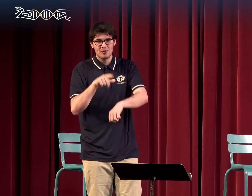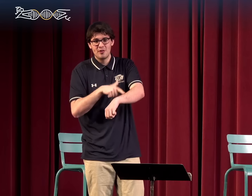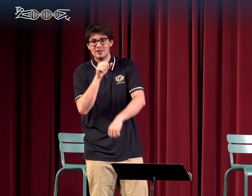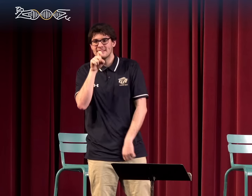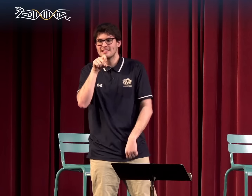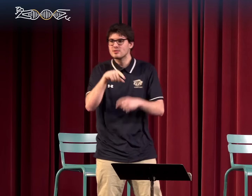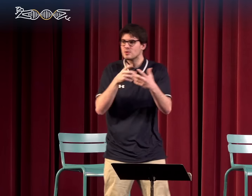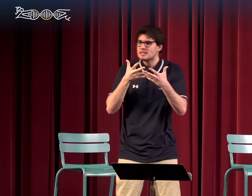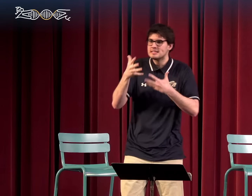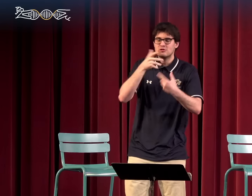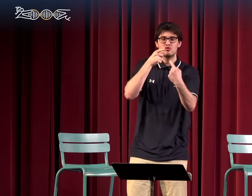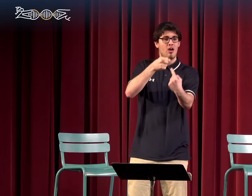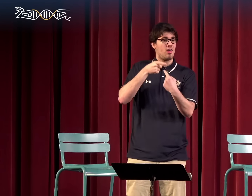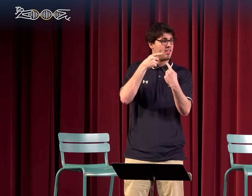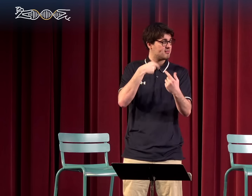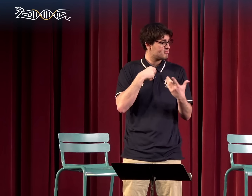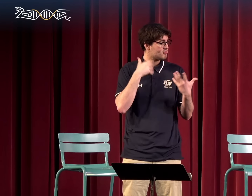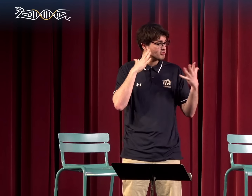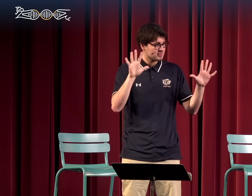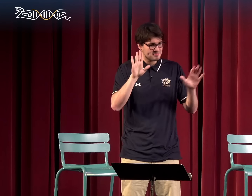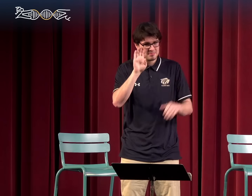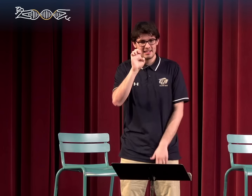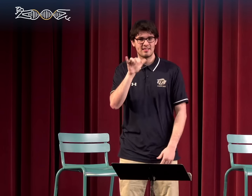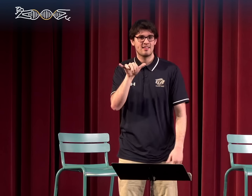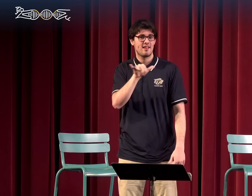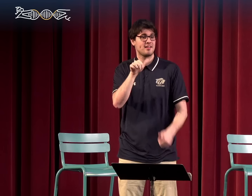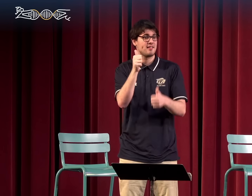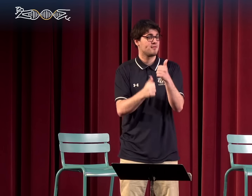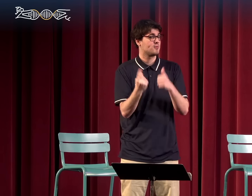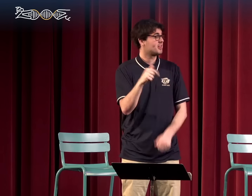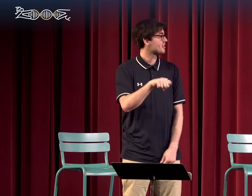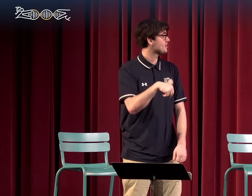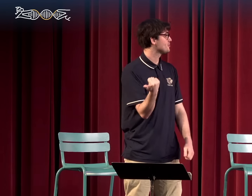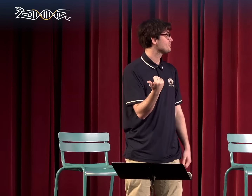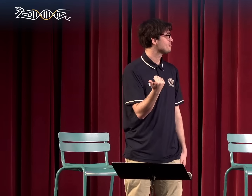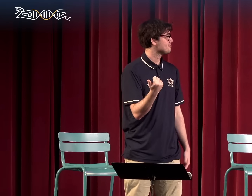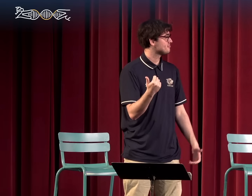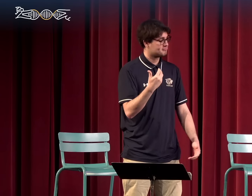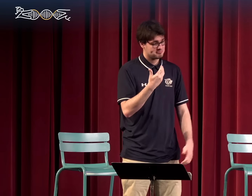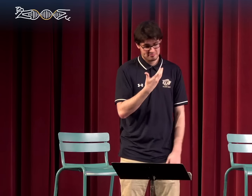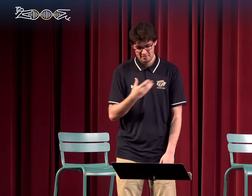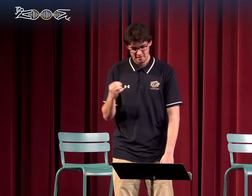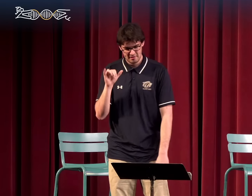not have to struggle any longer but be like everyone else. And that is my time.